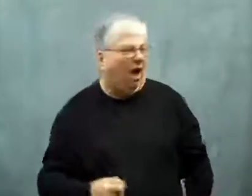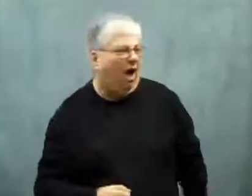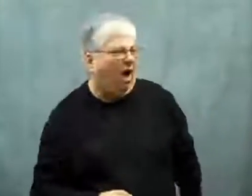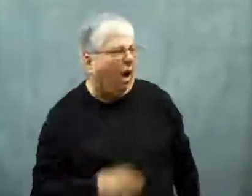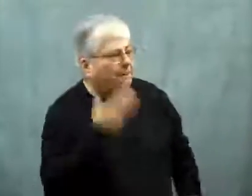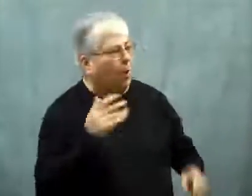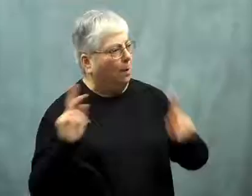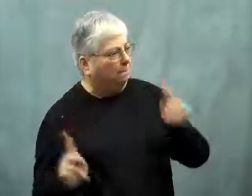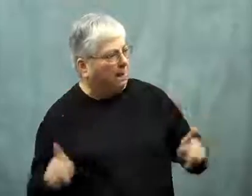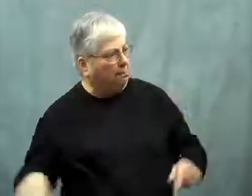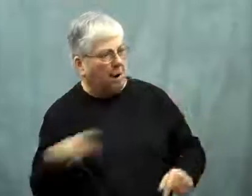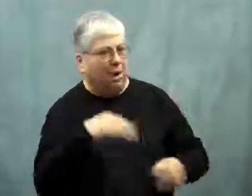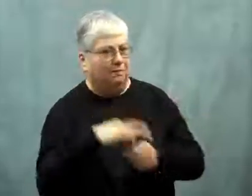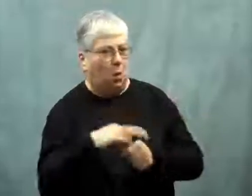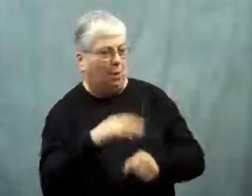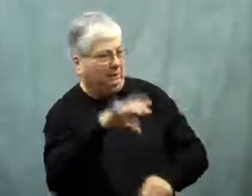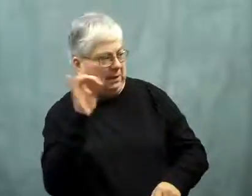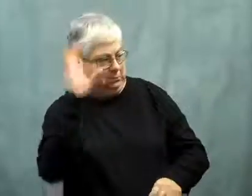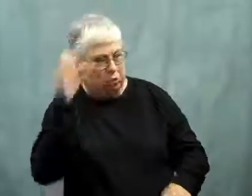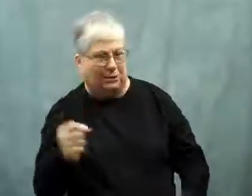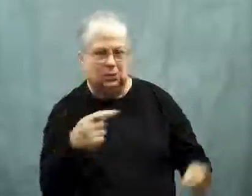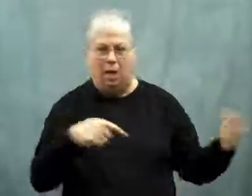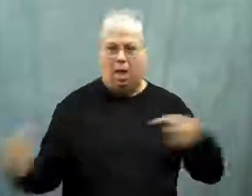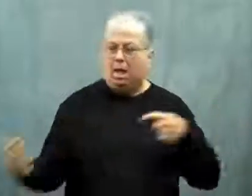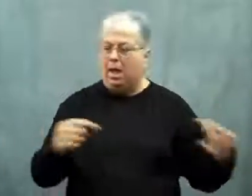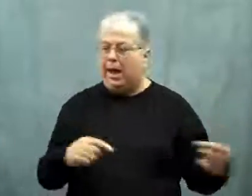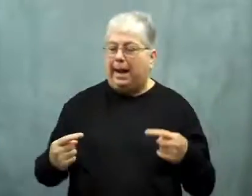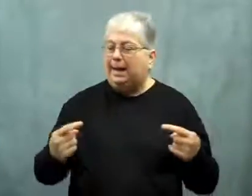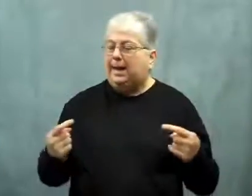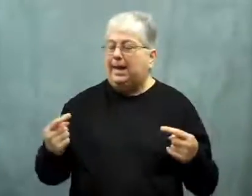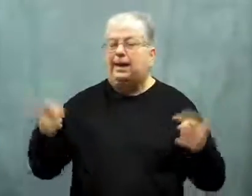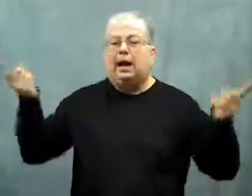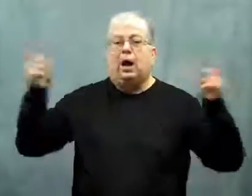Others disagreed and wanted the president chosen by a vote of the people.